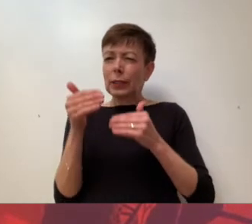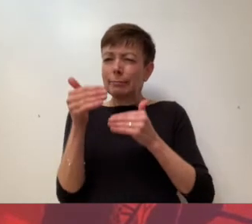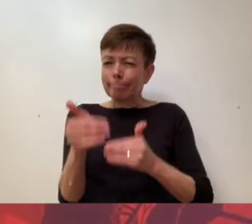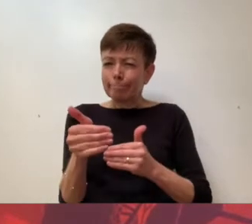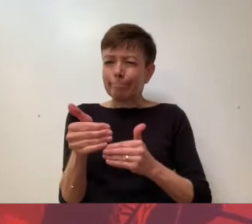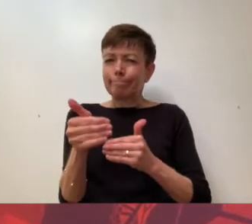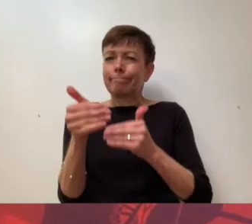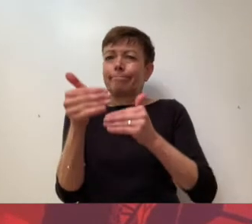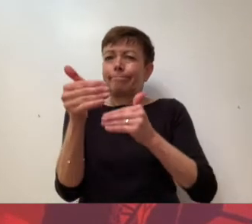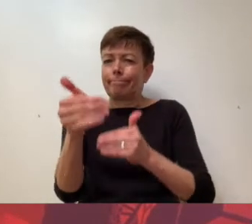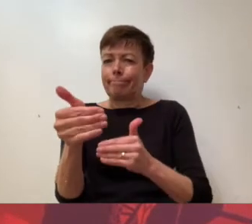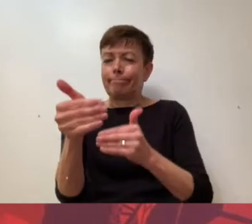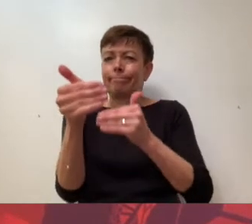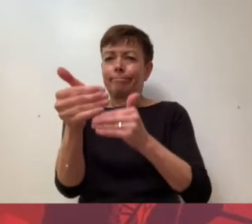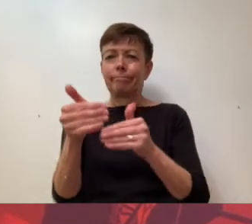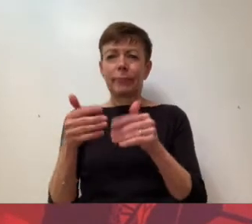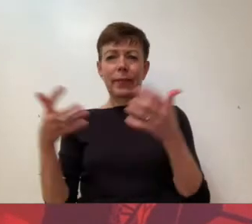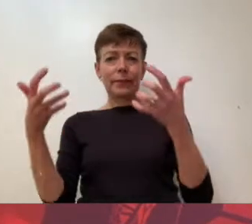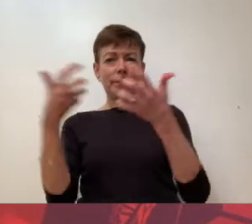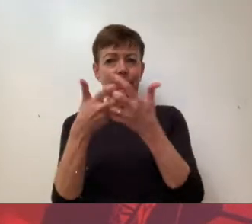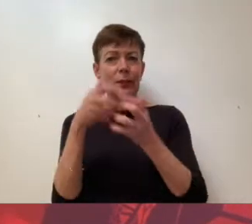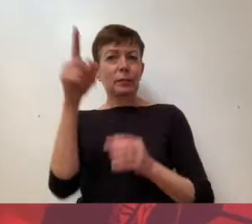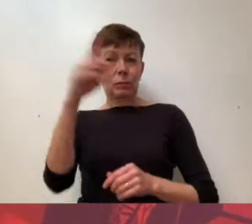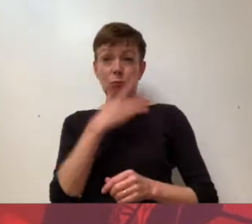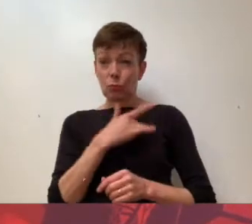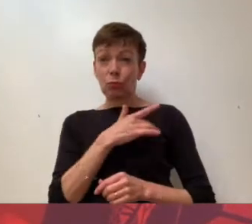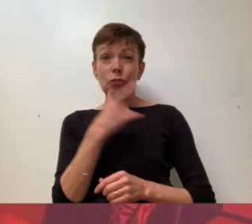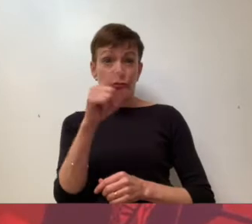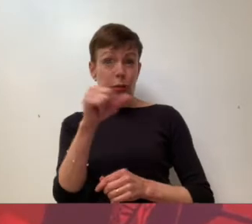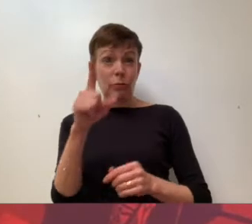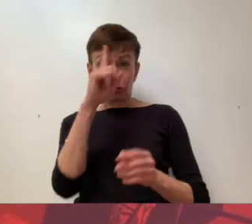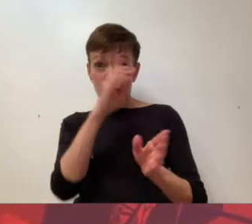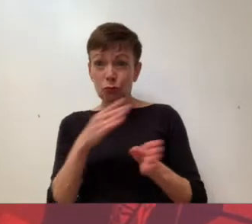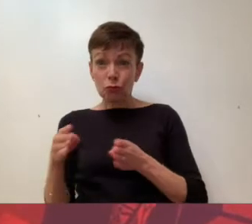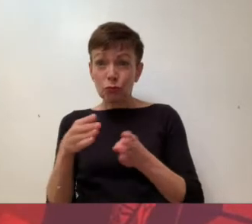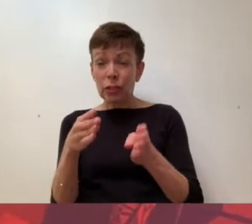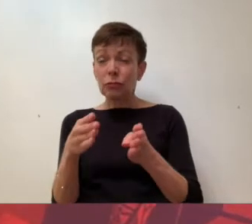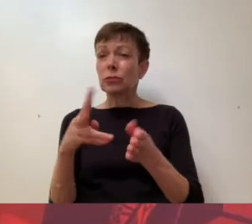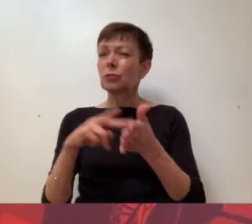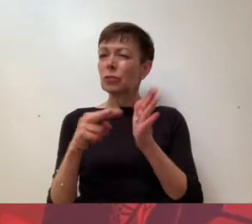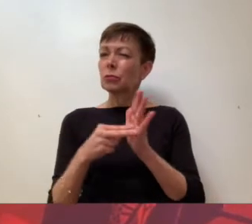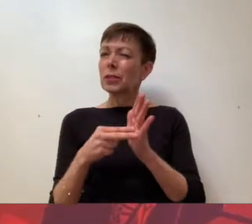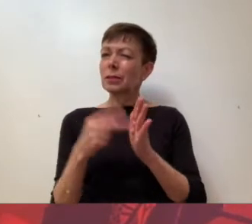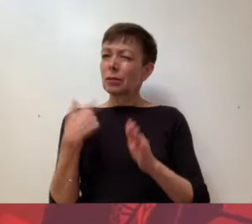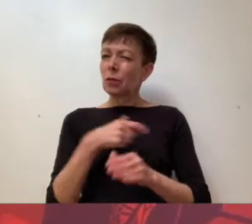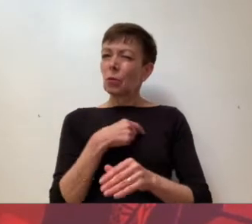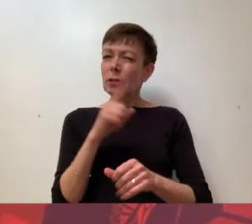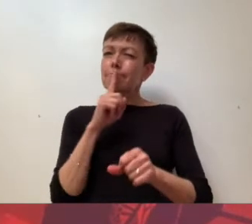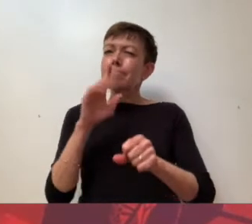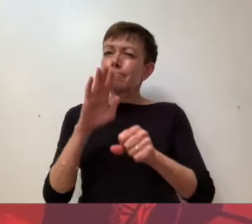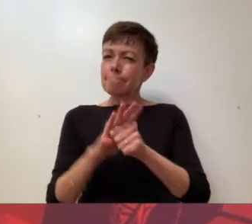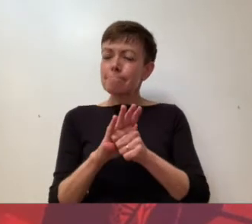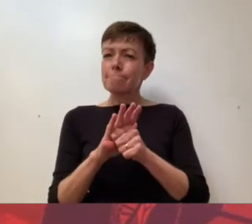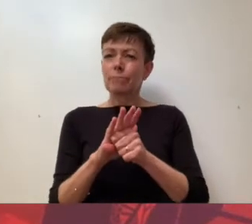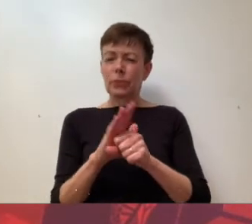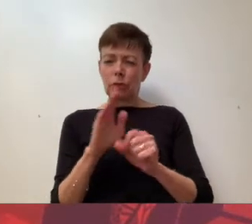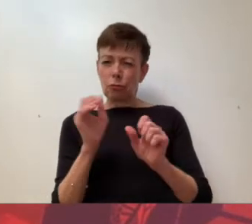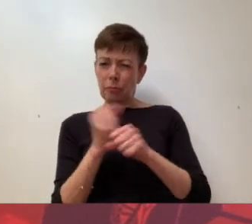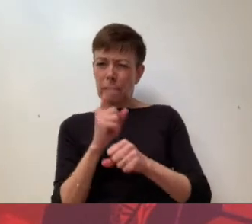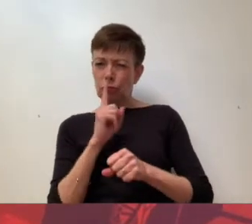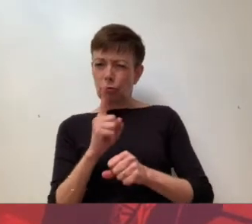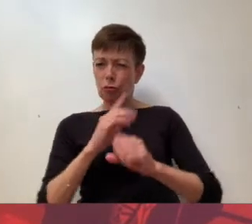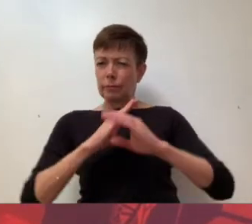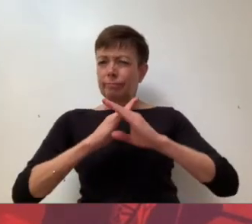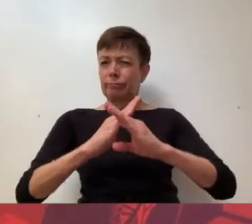strategy, and ensures that we continue as a community to do our due diligence and maintain